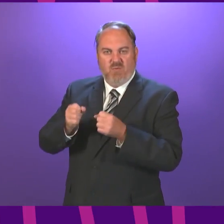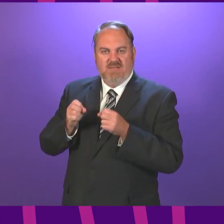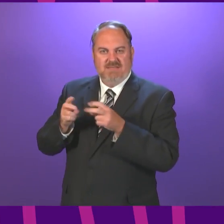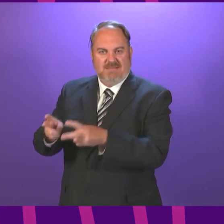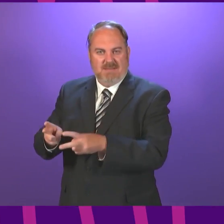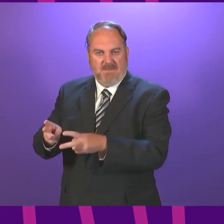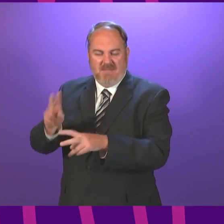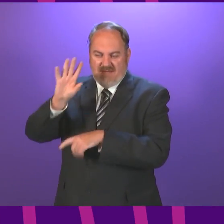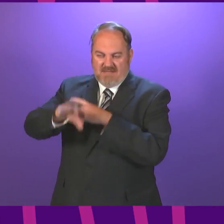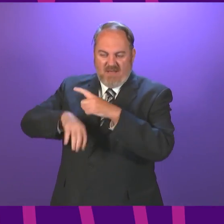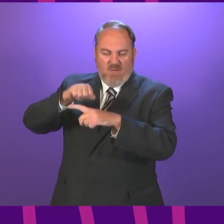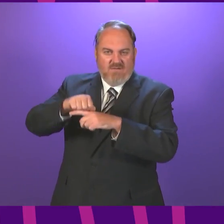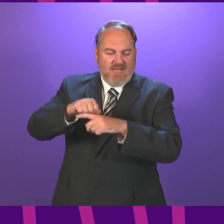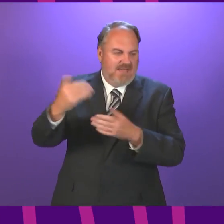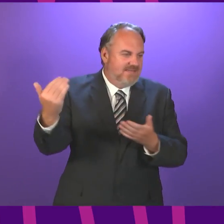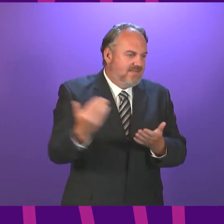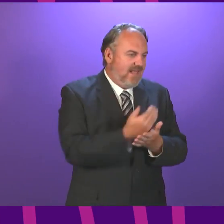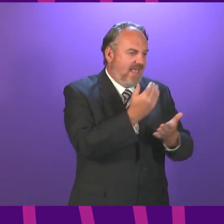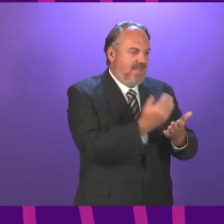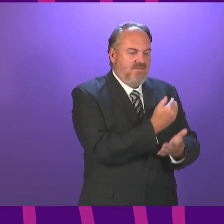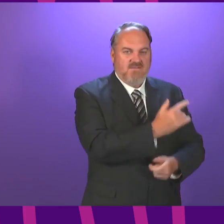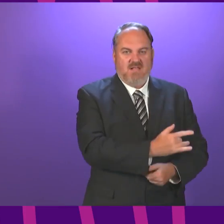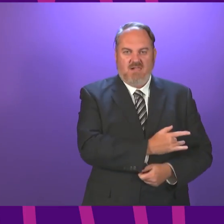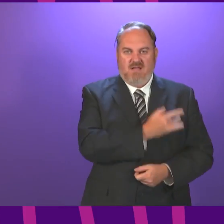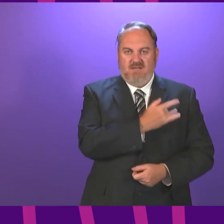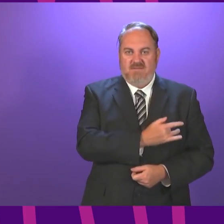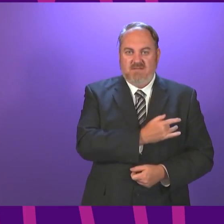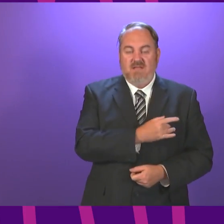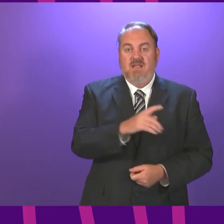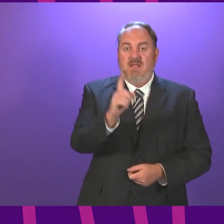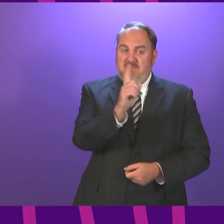People who have lost family members and close friends to drugs deserve a straight answer.